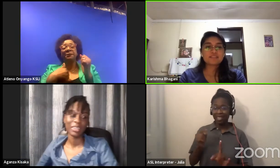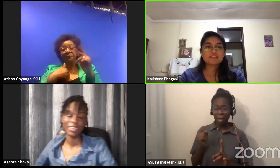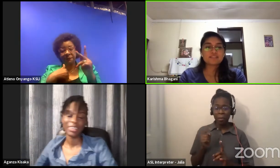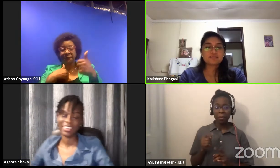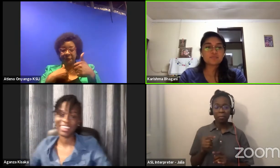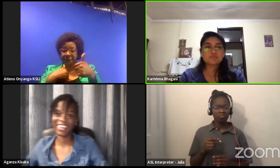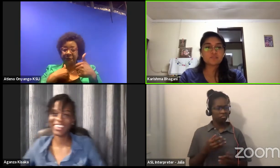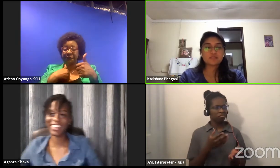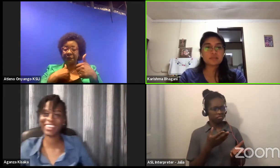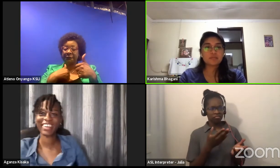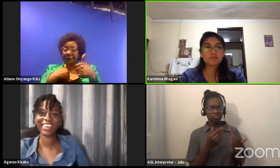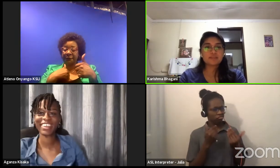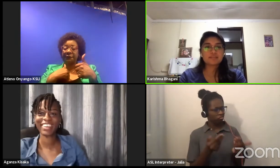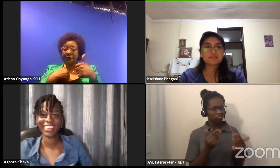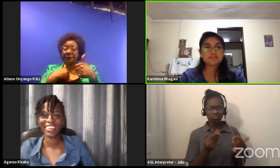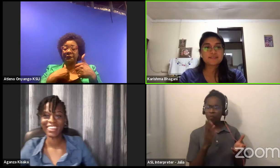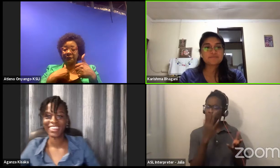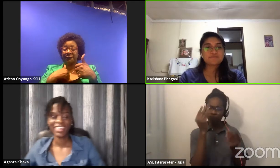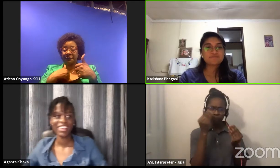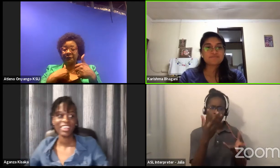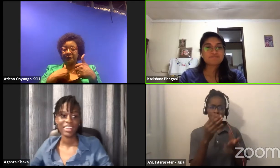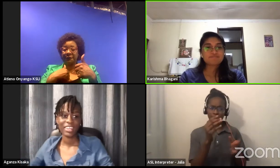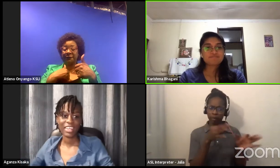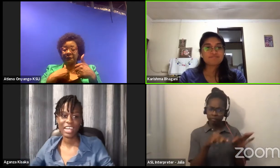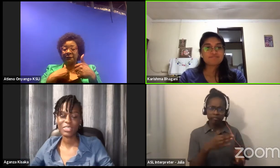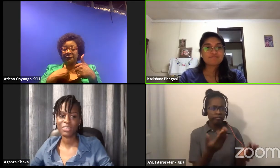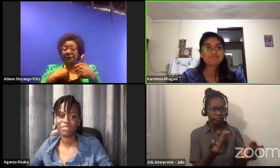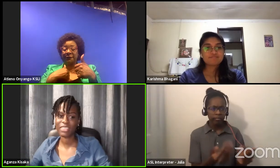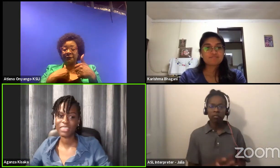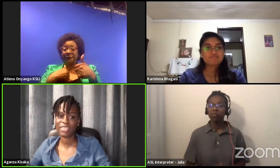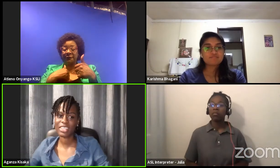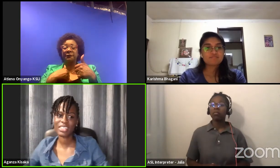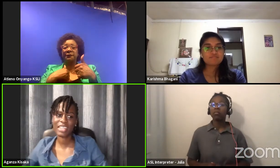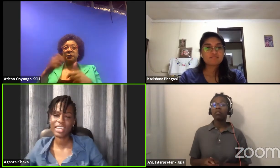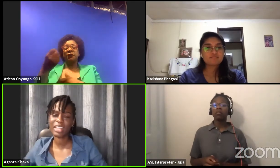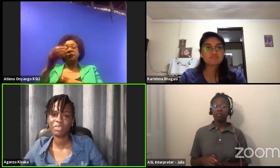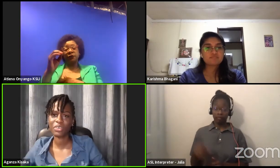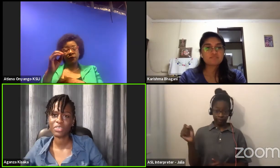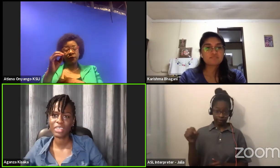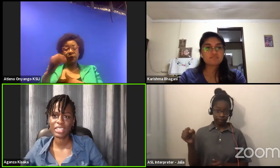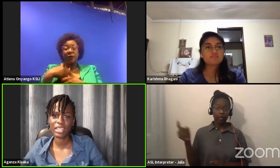Keep going, keep going, this is beautiful, keep going. Yeah, so there's that kind of whole theater.